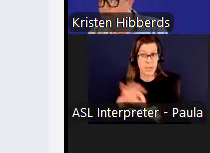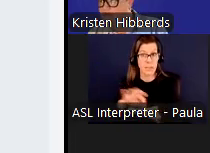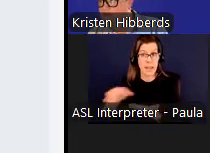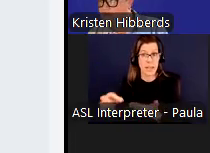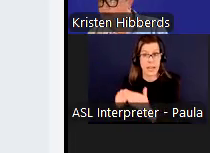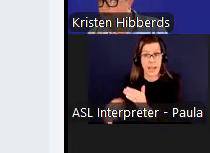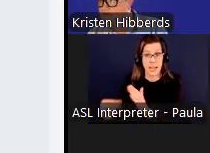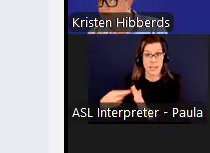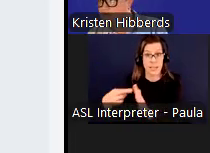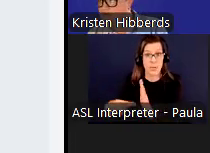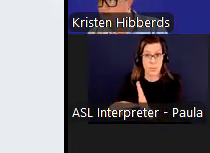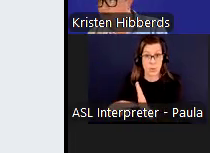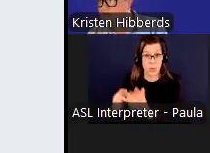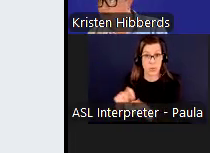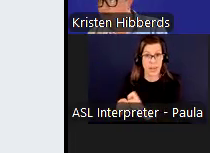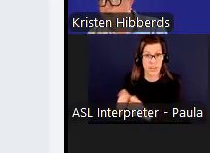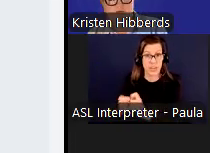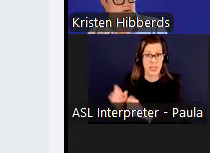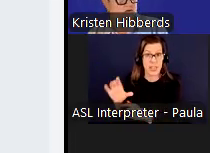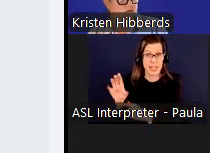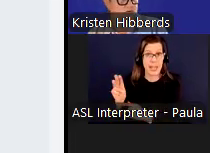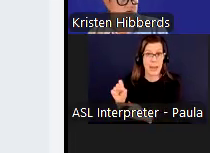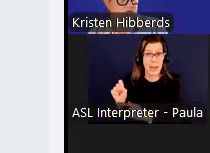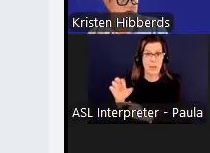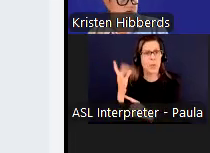the CMS Medicaid access rule changes or why that was changed.